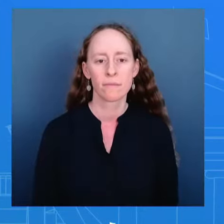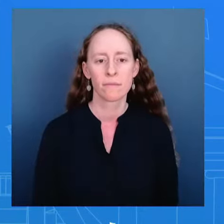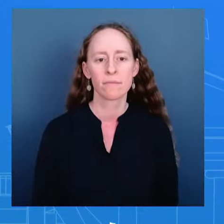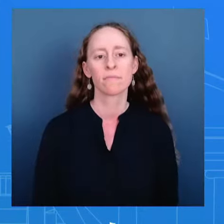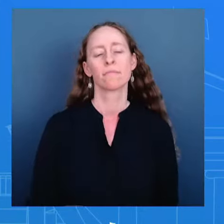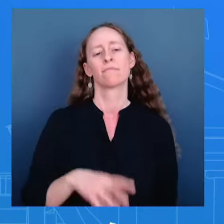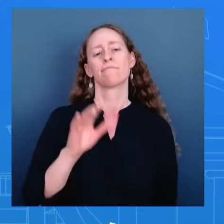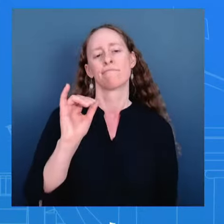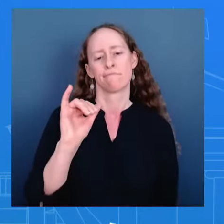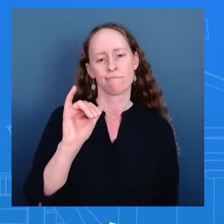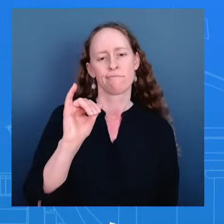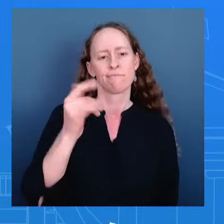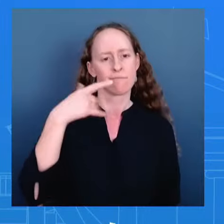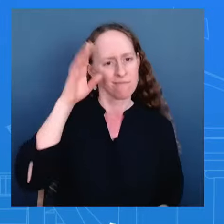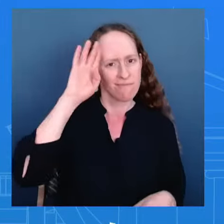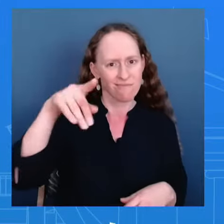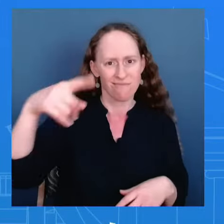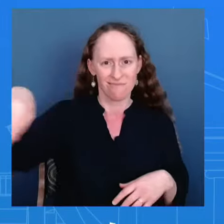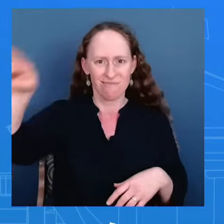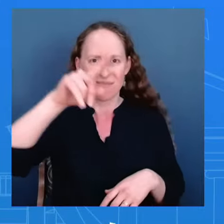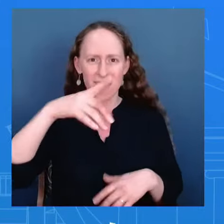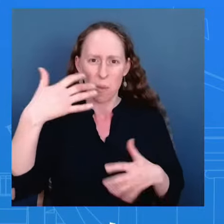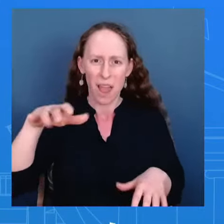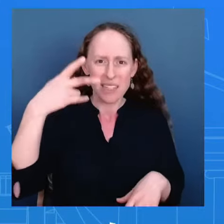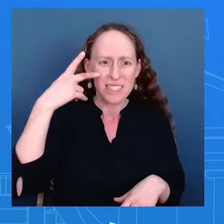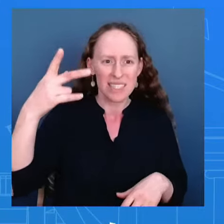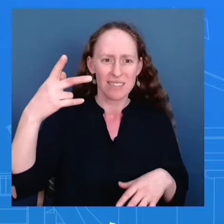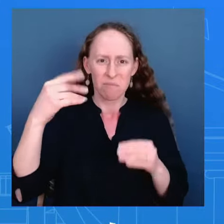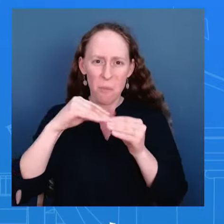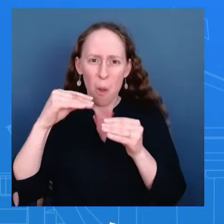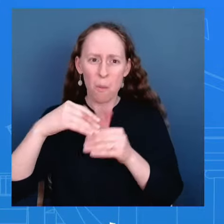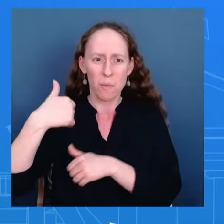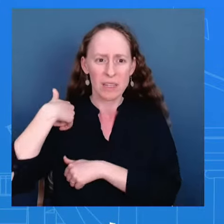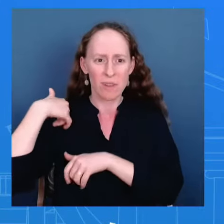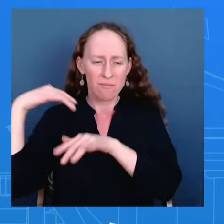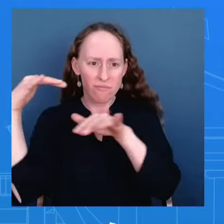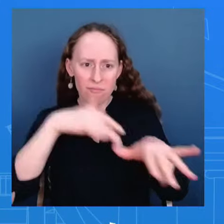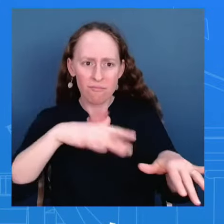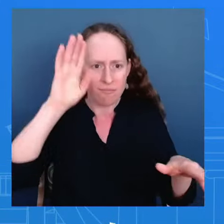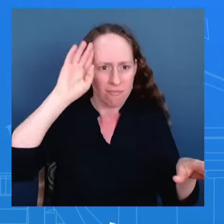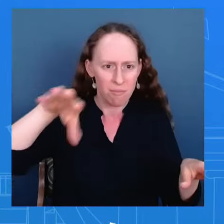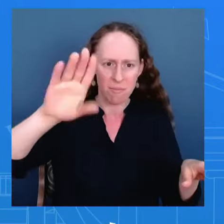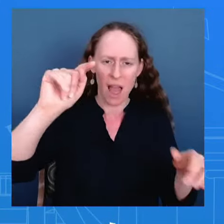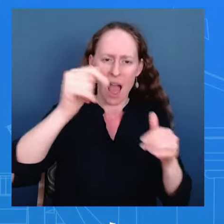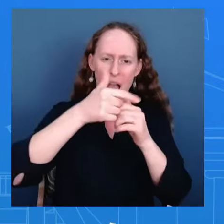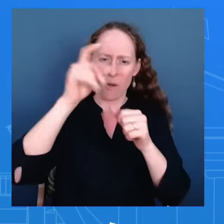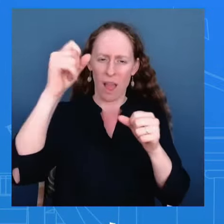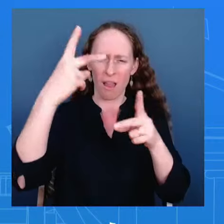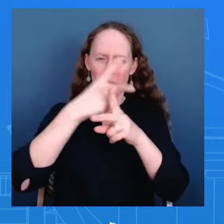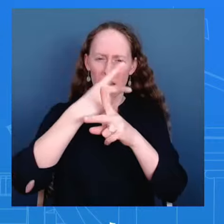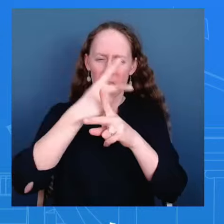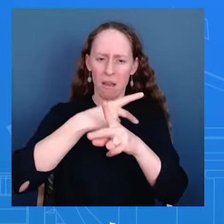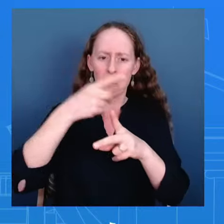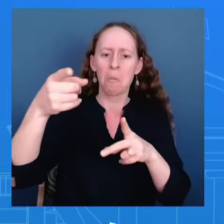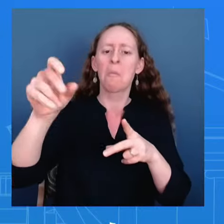your words, to actually measure what is -- Mr. Kirby: The question was how many deaths? It wasn't a measuring stick about what a major ground operation was.